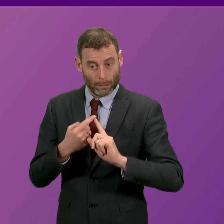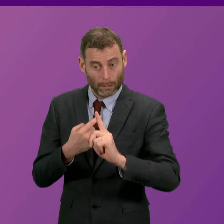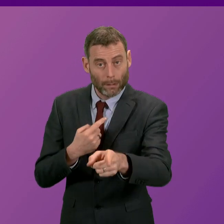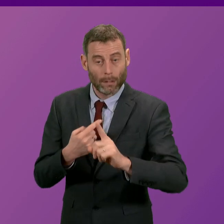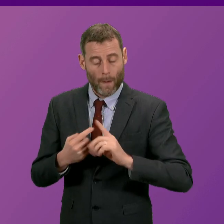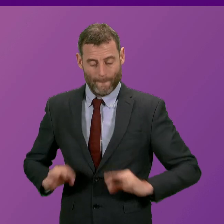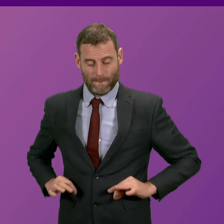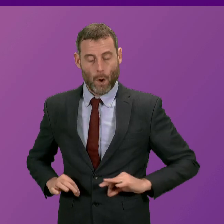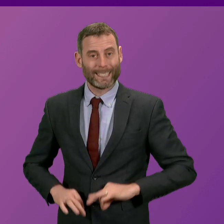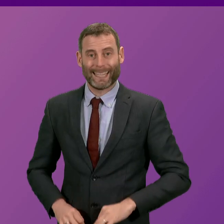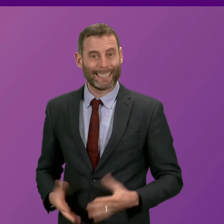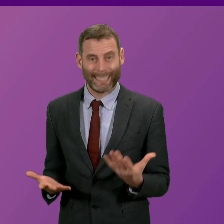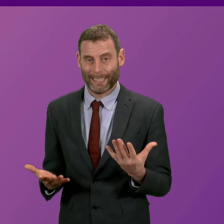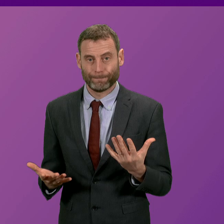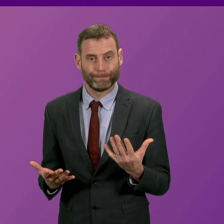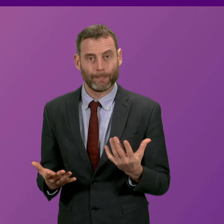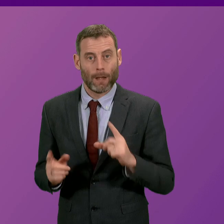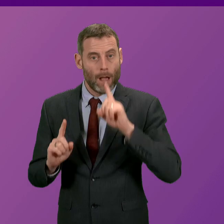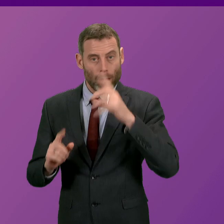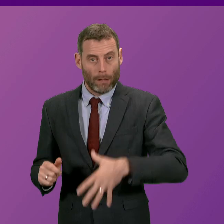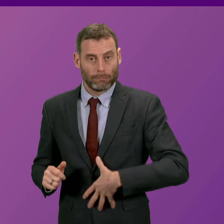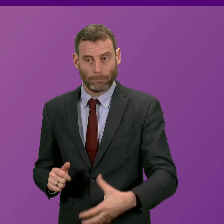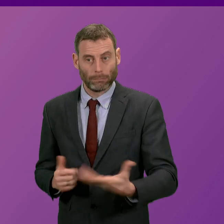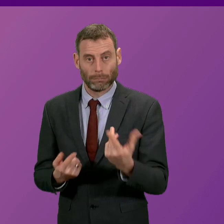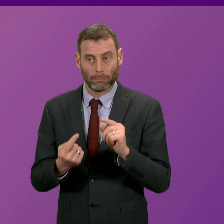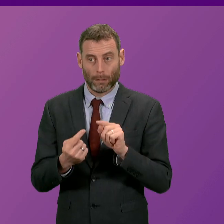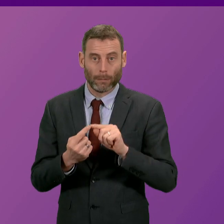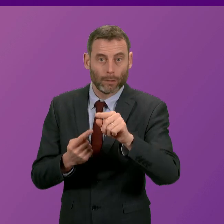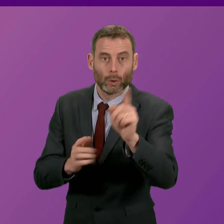emergencies. No wonder people are moving away or choosing not to have any more children.